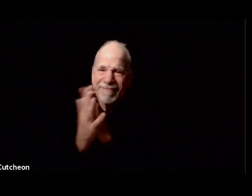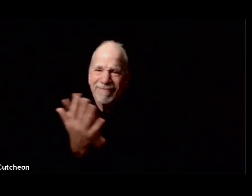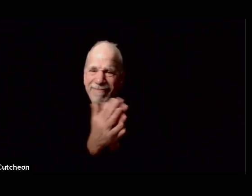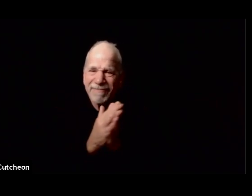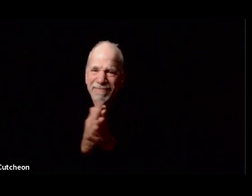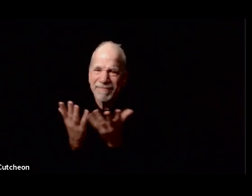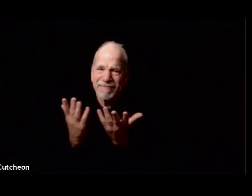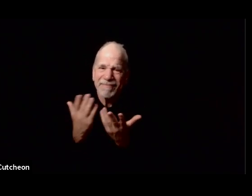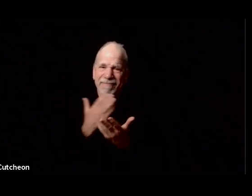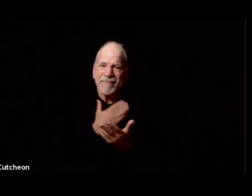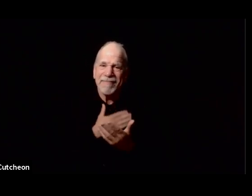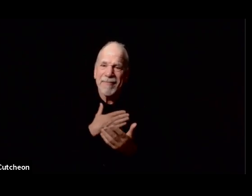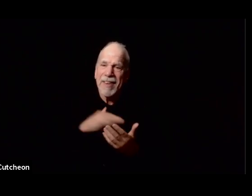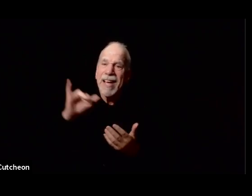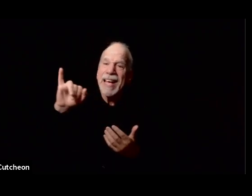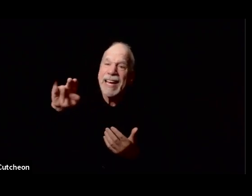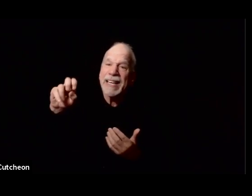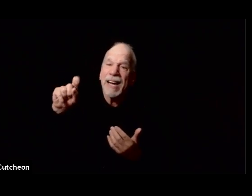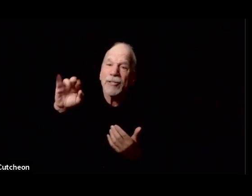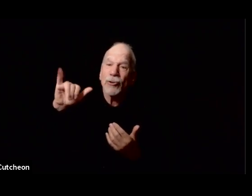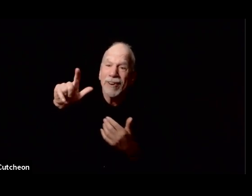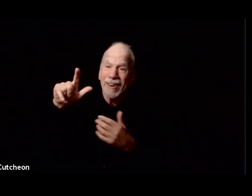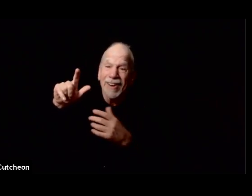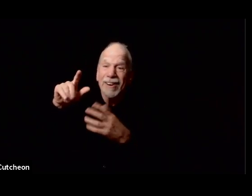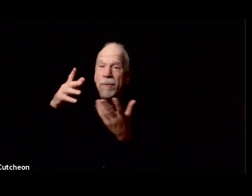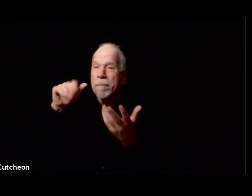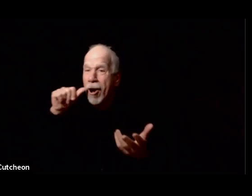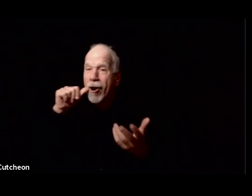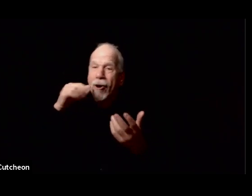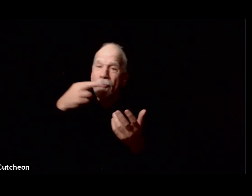too. Please take this seriously. We are aware that there has been